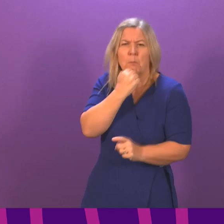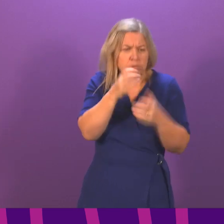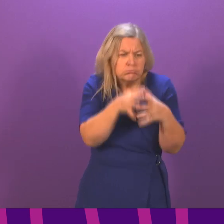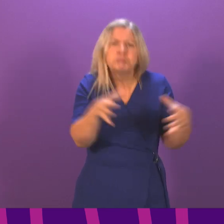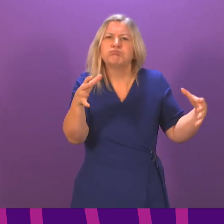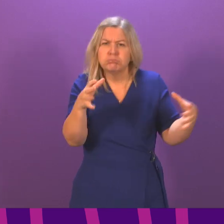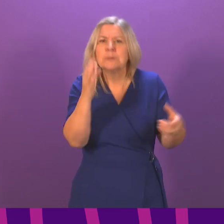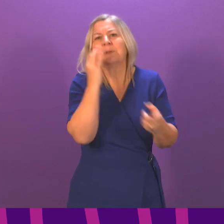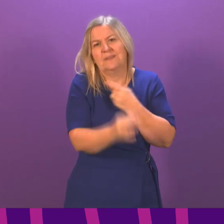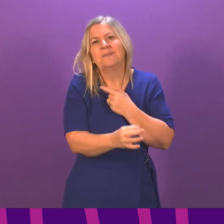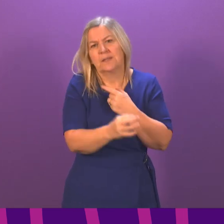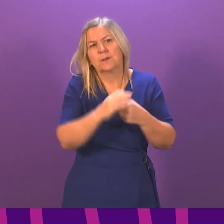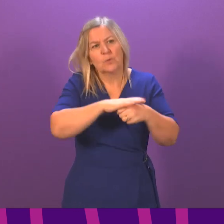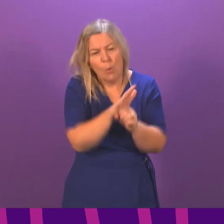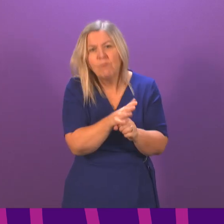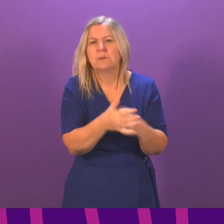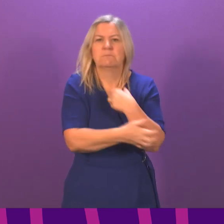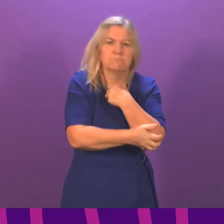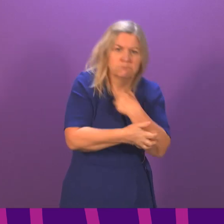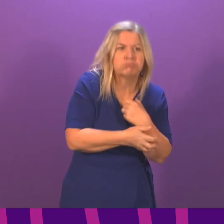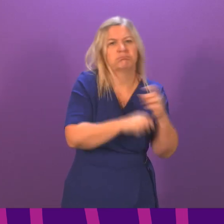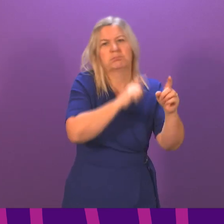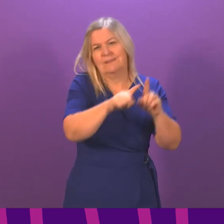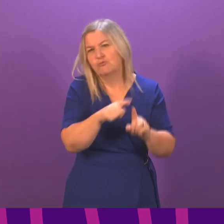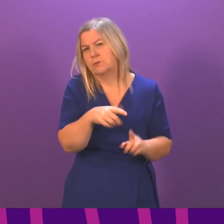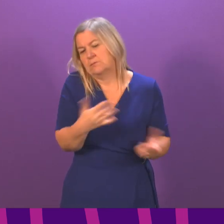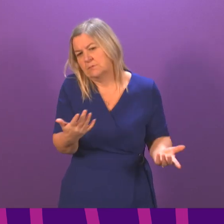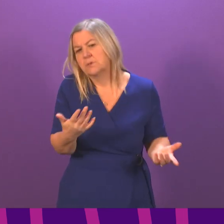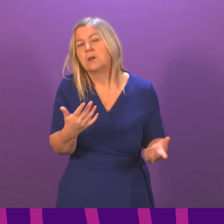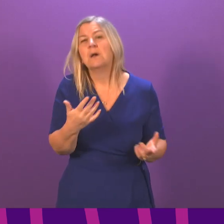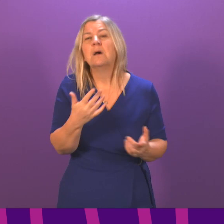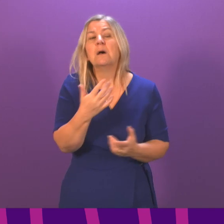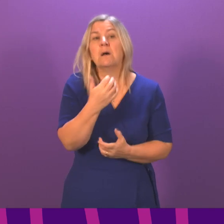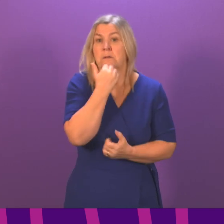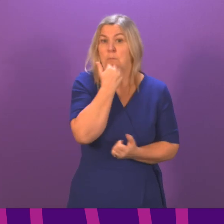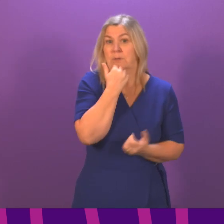Covid. We already know that the issues behind higher levels of infection in particular ethnic